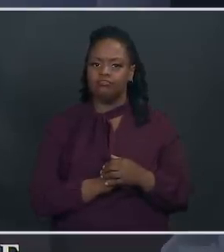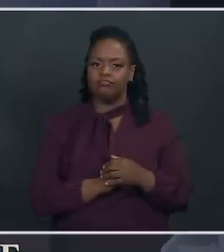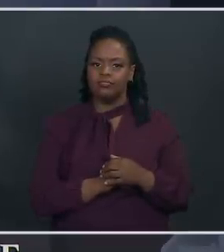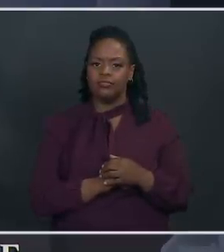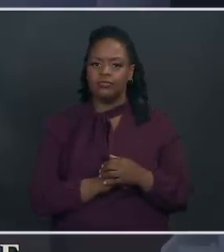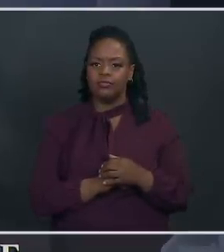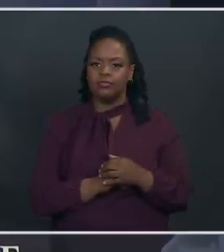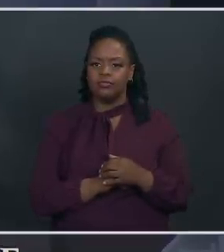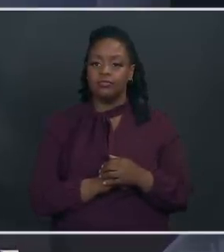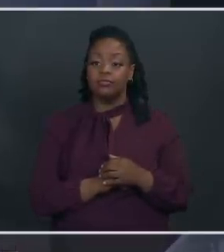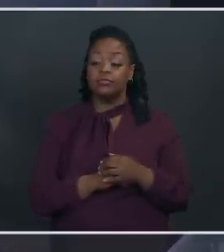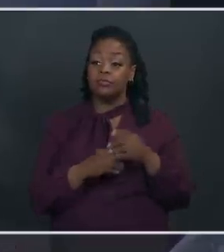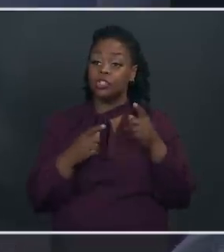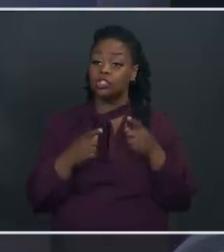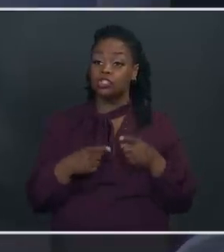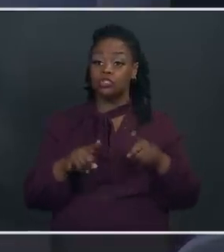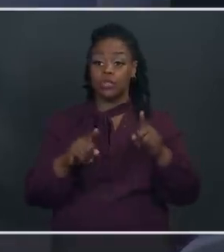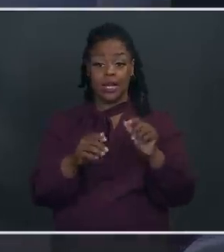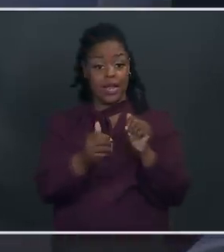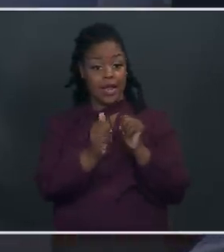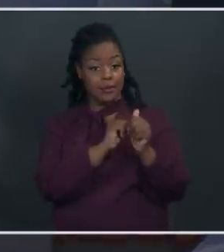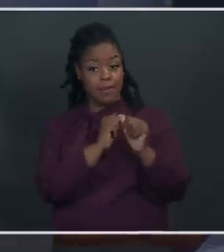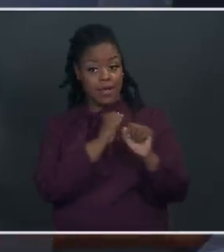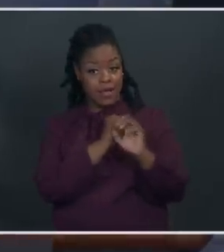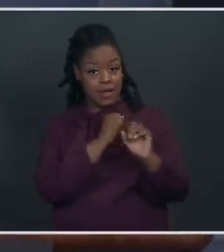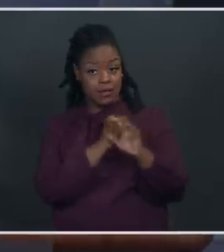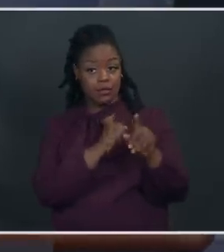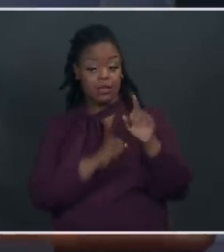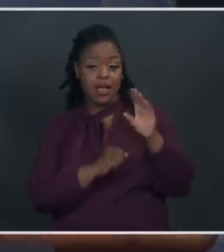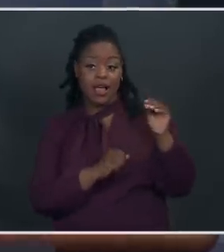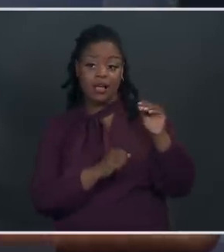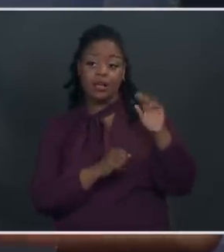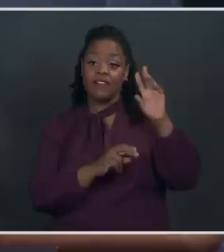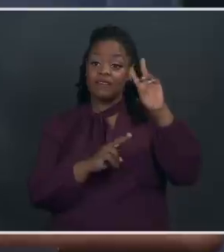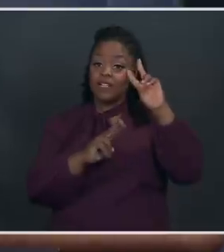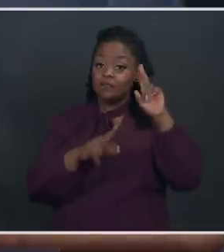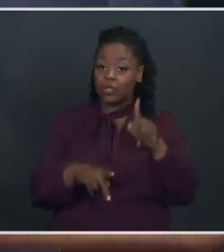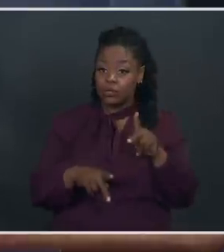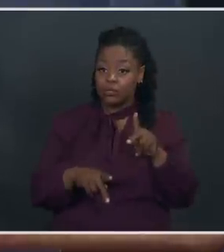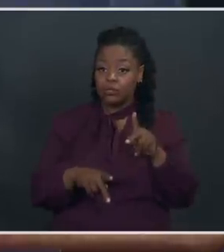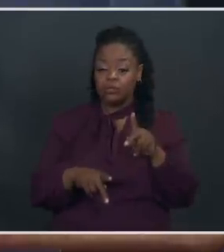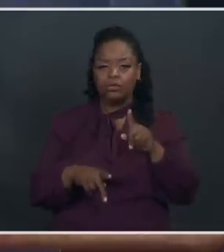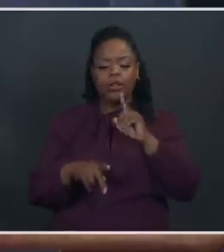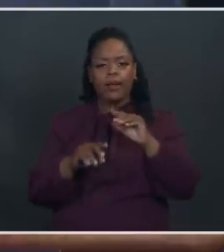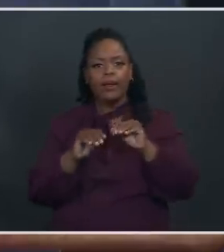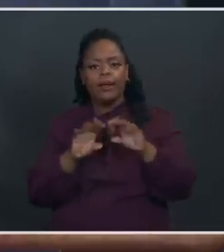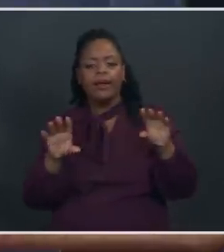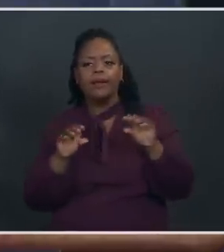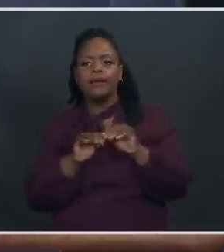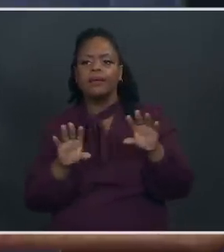put forward the most ambitious climate vision that any presidential ticket had ever embraced,